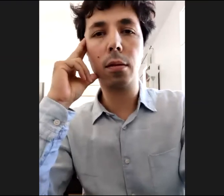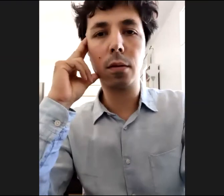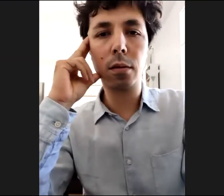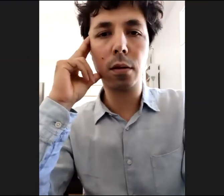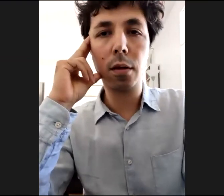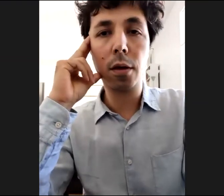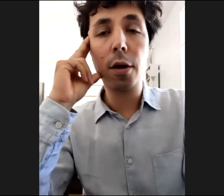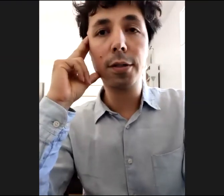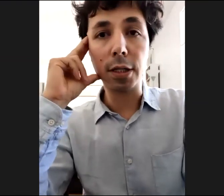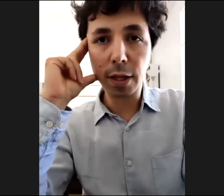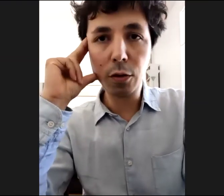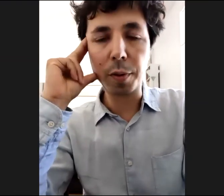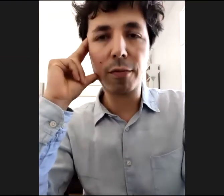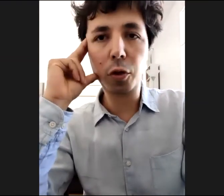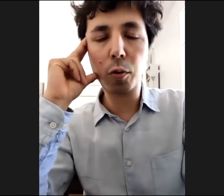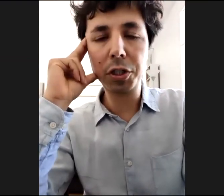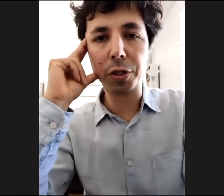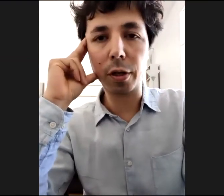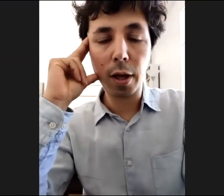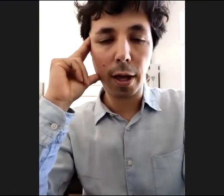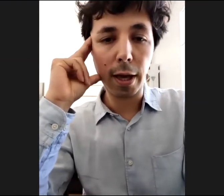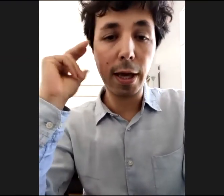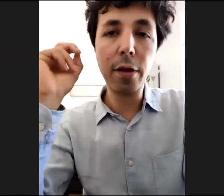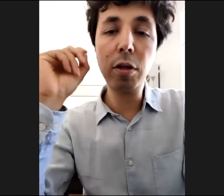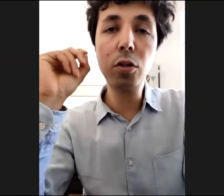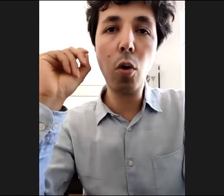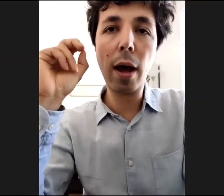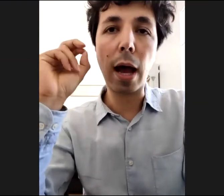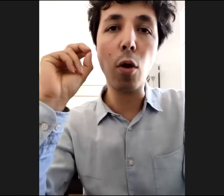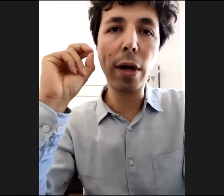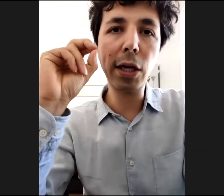girls with disabilities? How are these resources